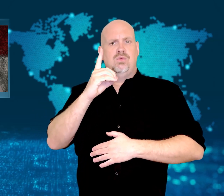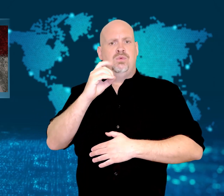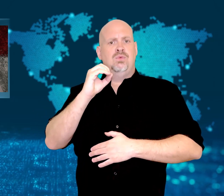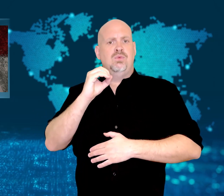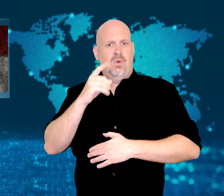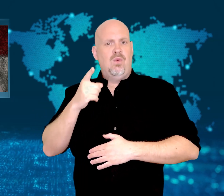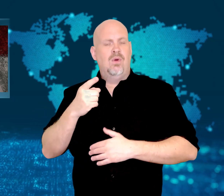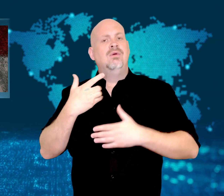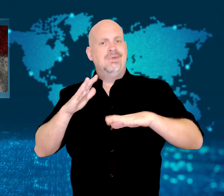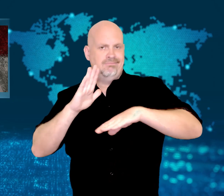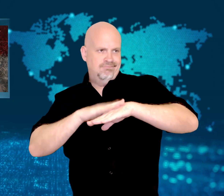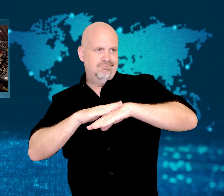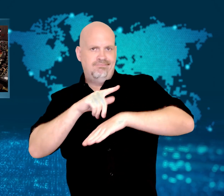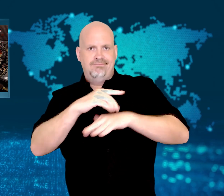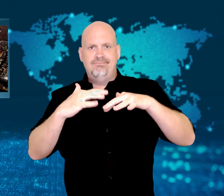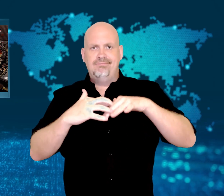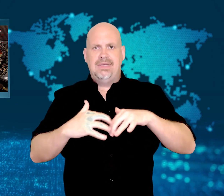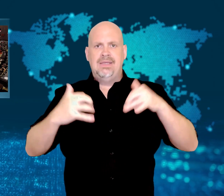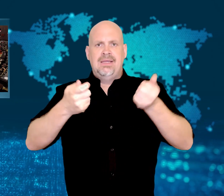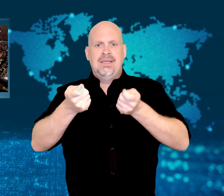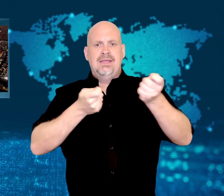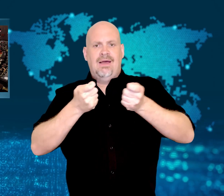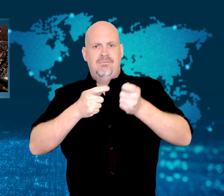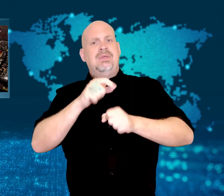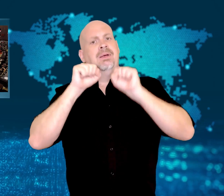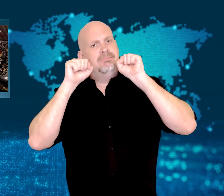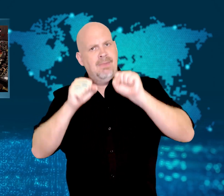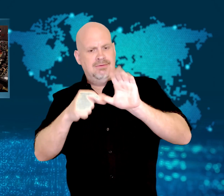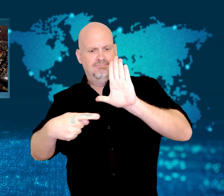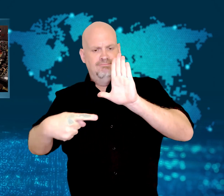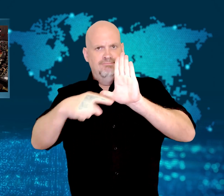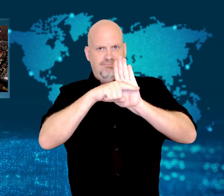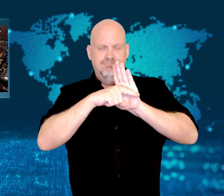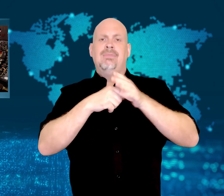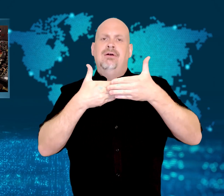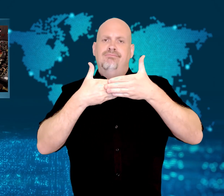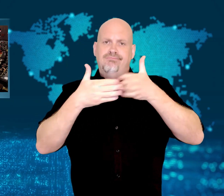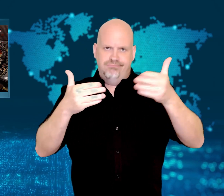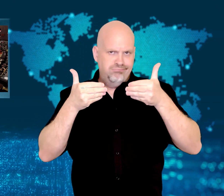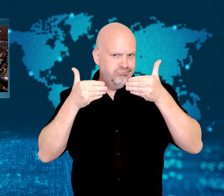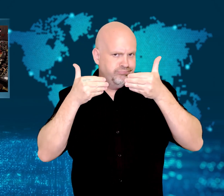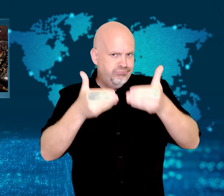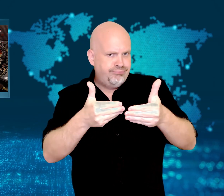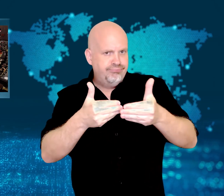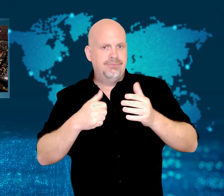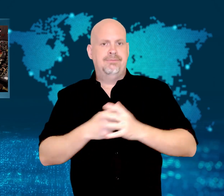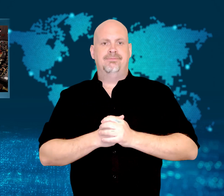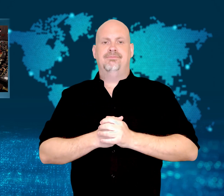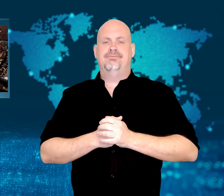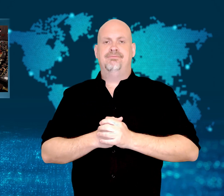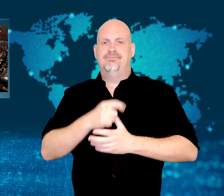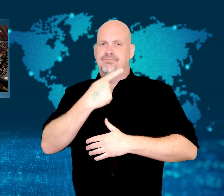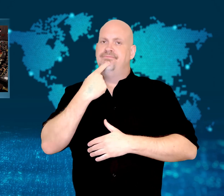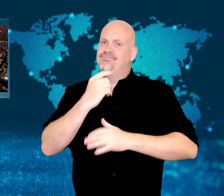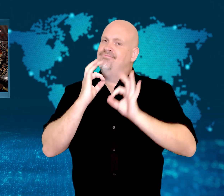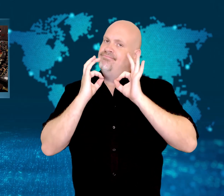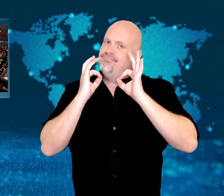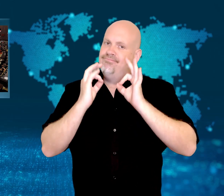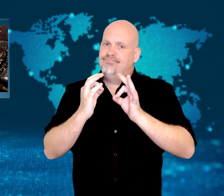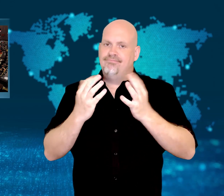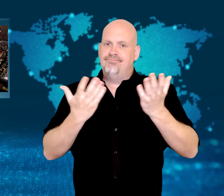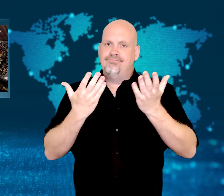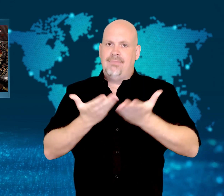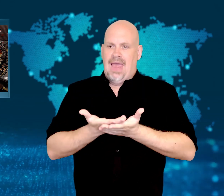asked his government to expedite the legislation.